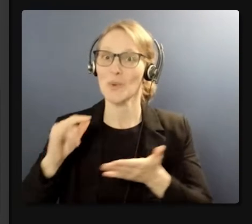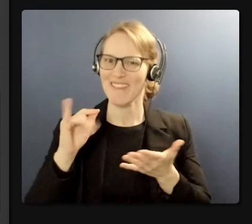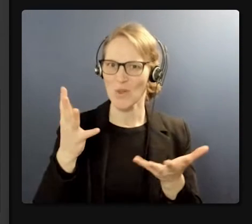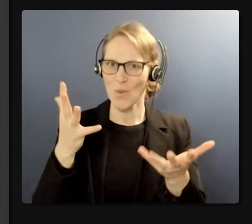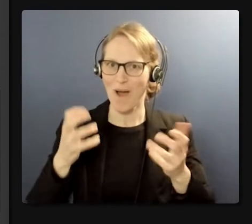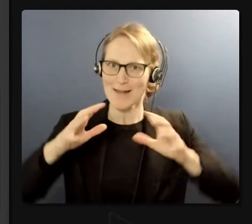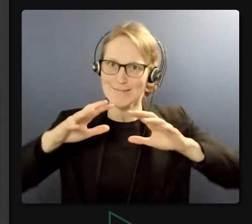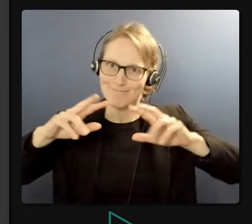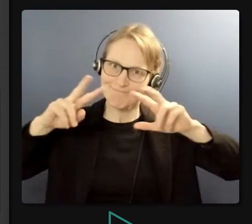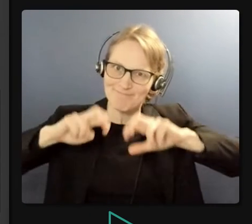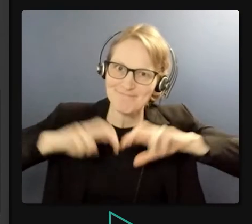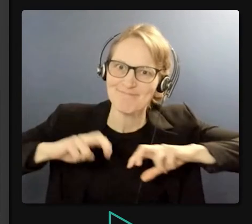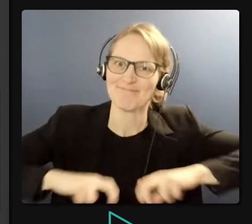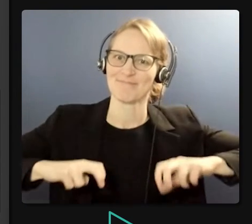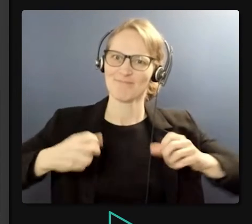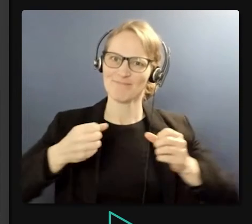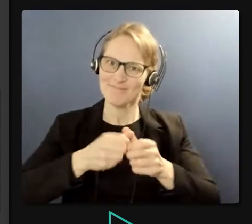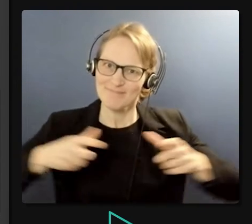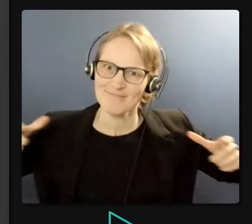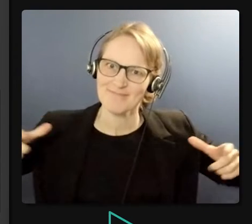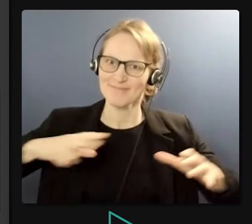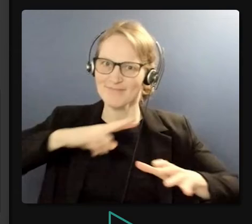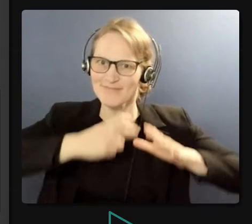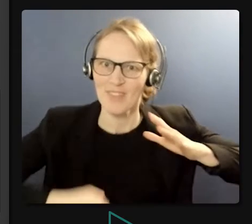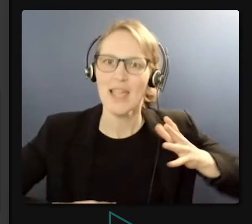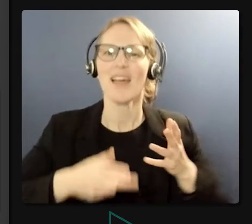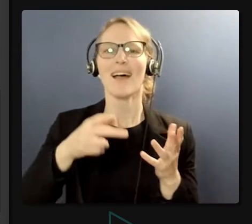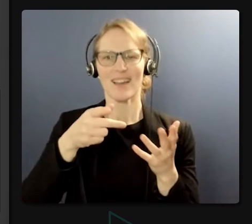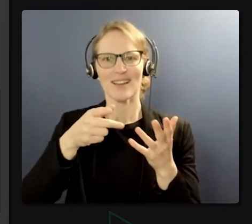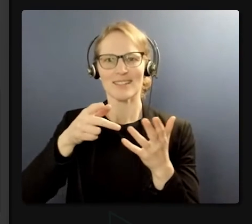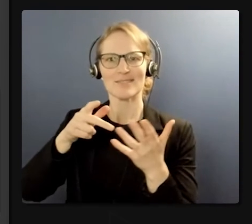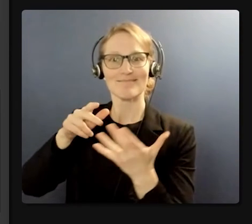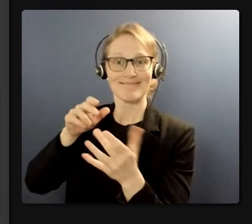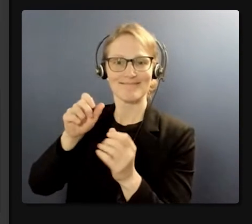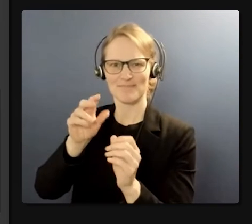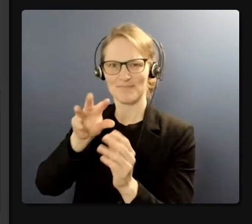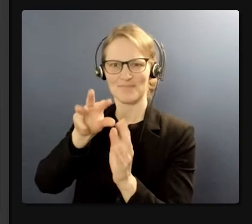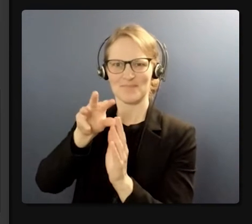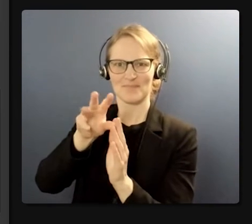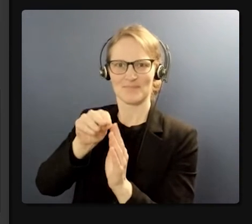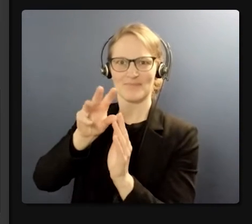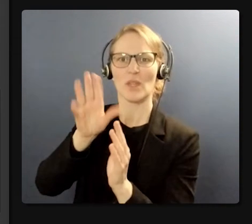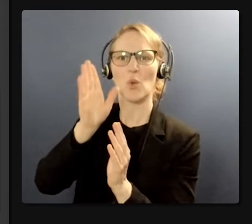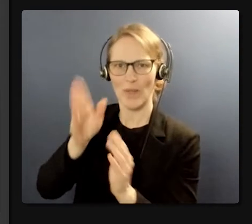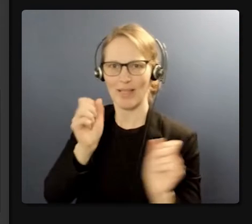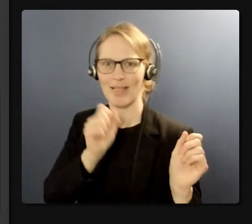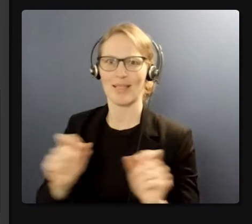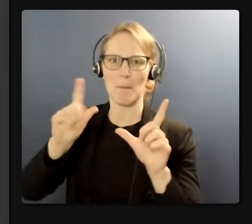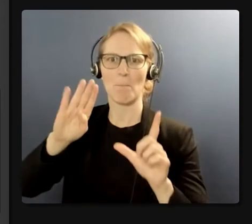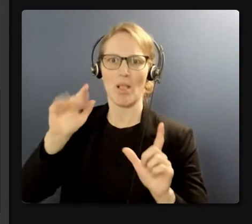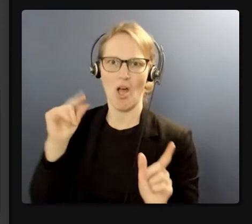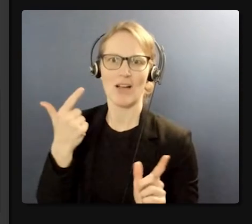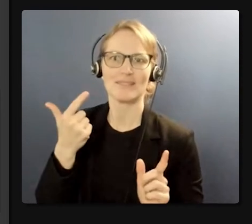So if you want to dig deeper into this, have a look at that blog or just reach out to us, we can explain more in detail.